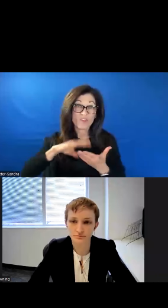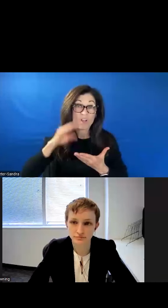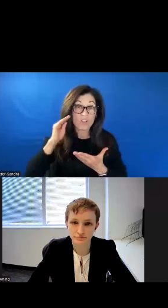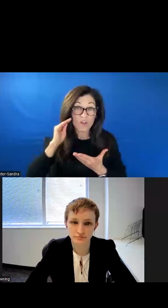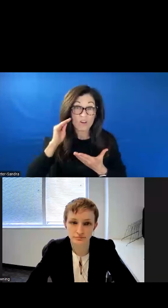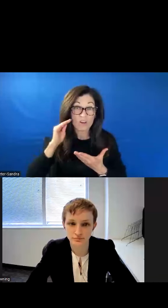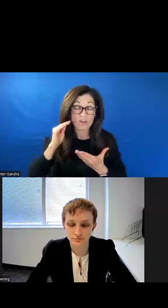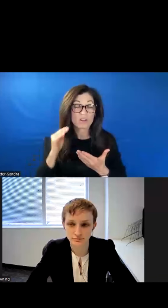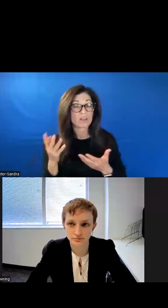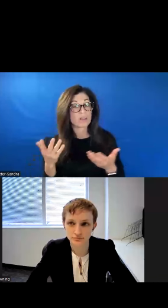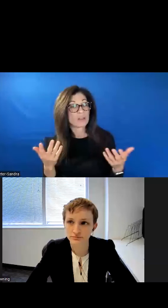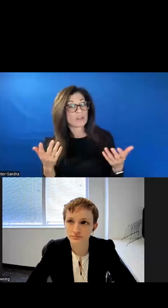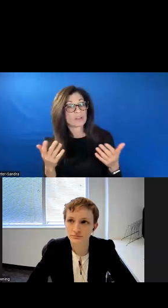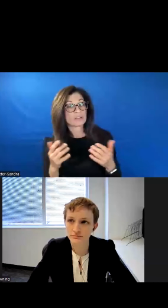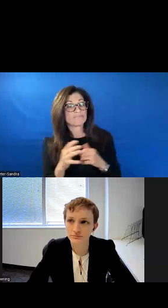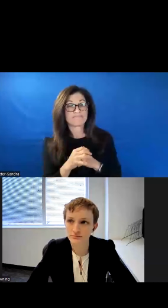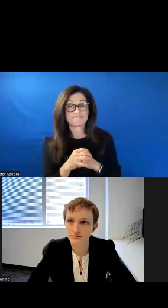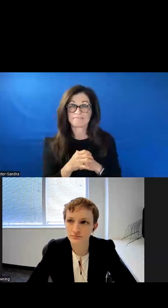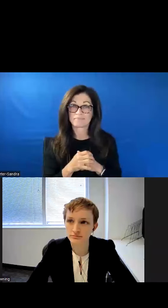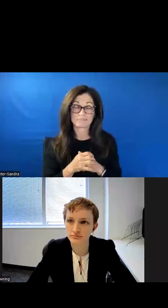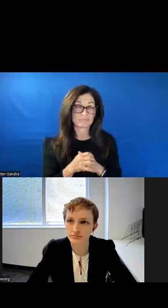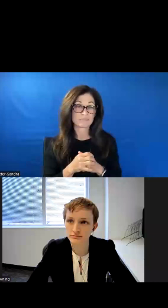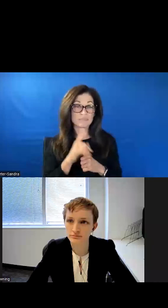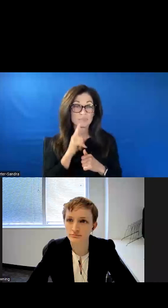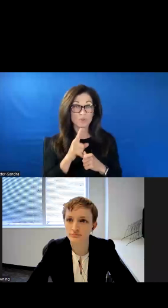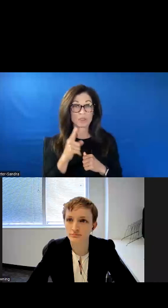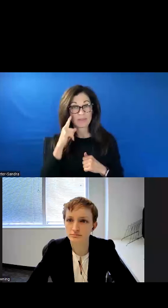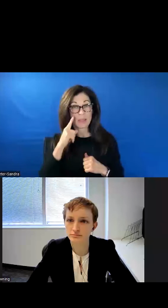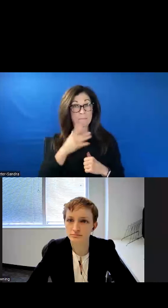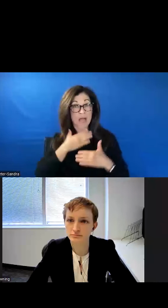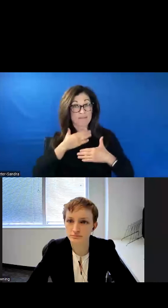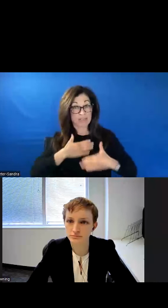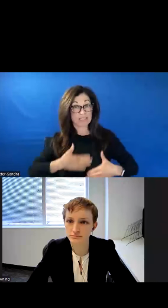REALLY TAKE, YOU KNOW, MY PHYSICAL HEALTH IS JUST AS IMPORTANT AS MY